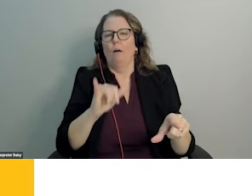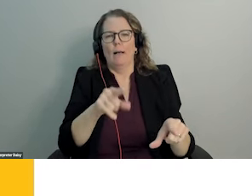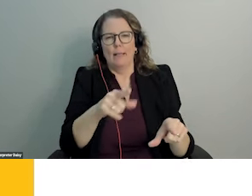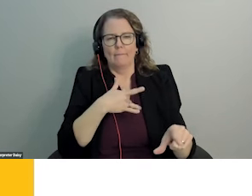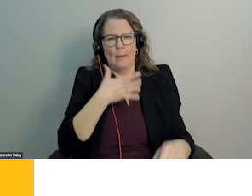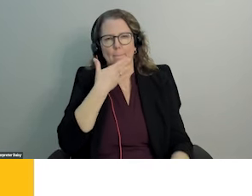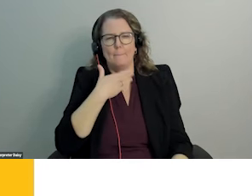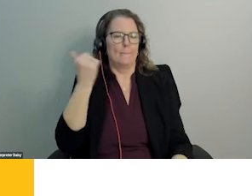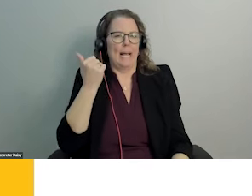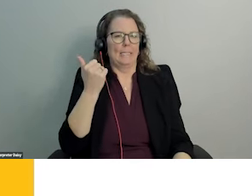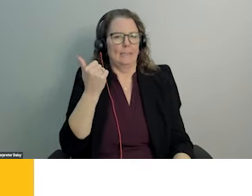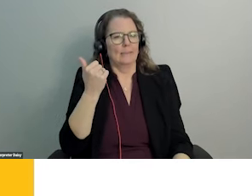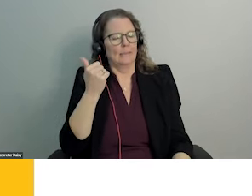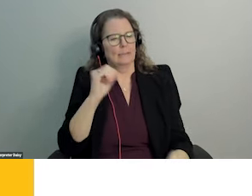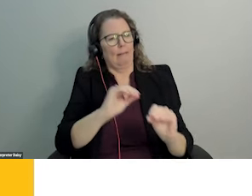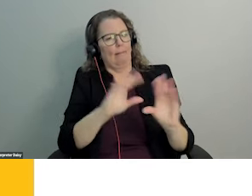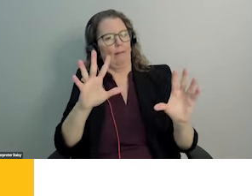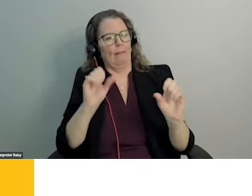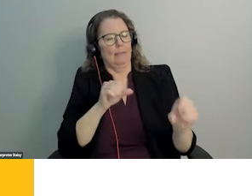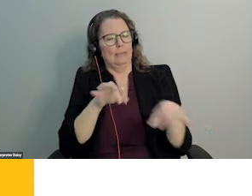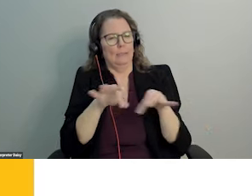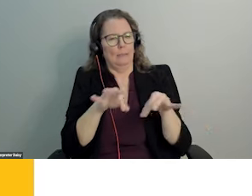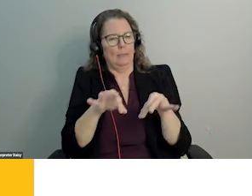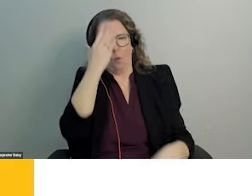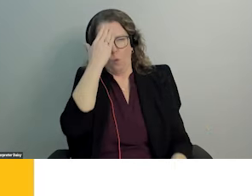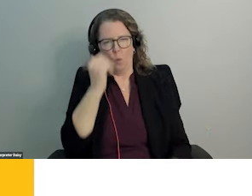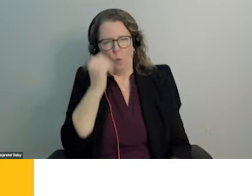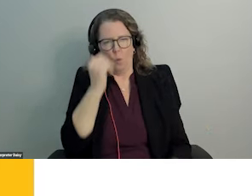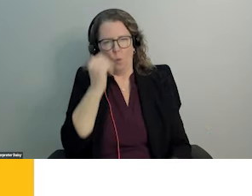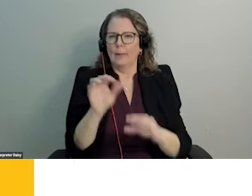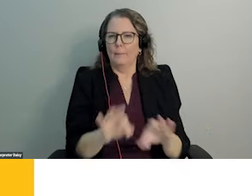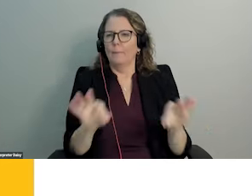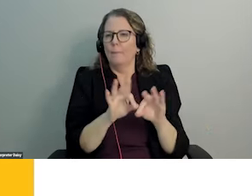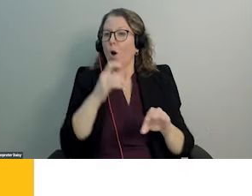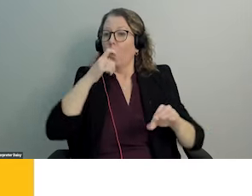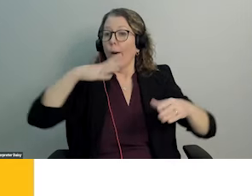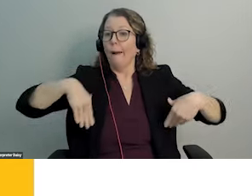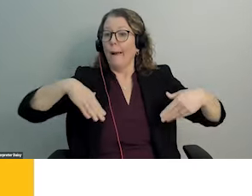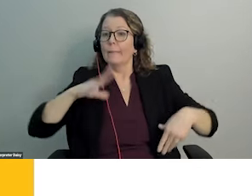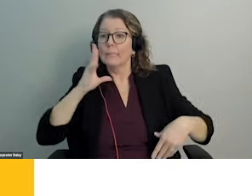to explain why accessibility is important to people who haven't been exposed to it before.